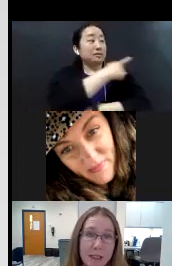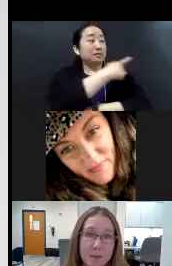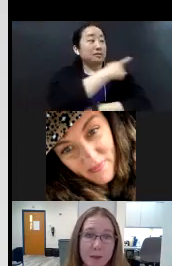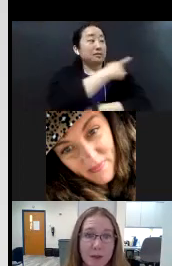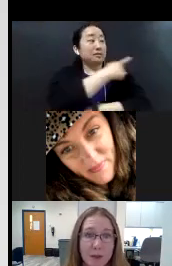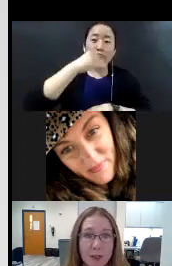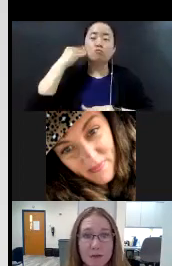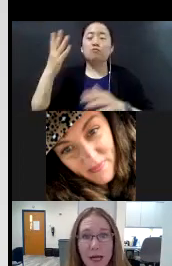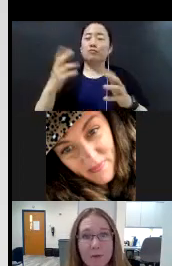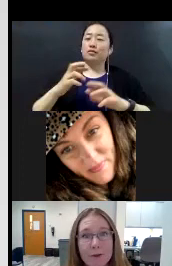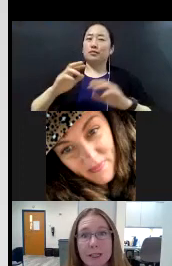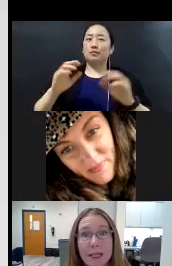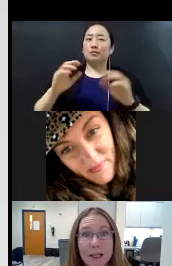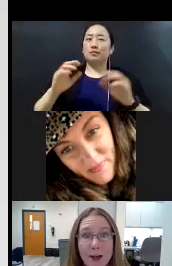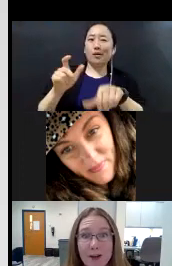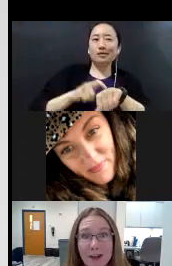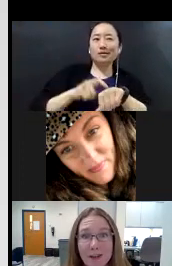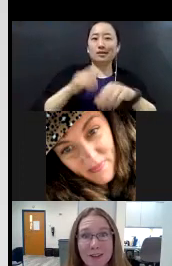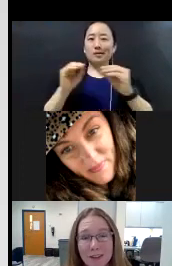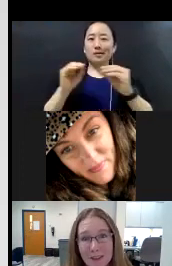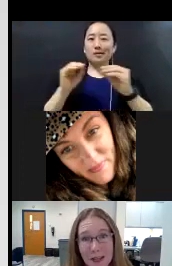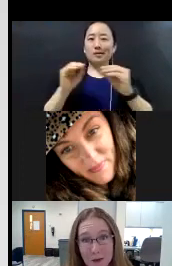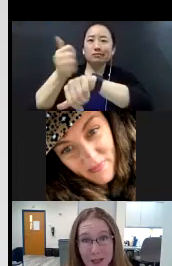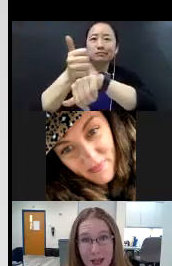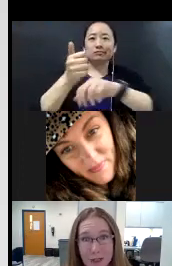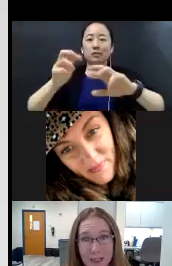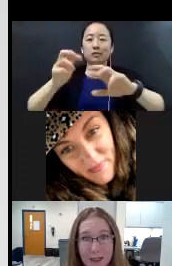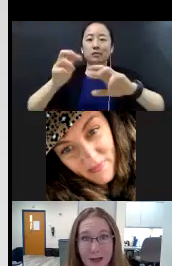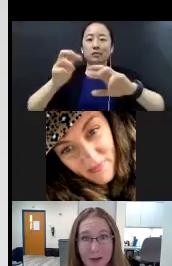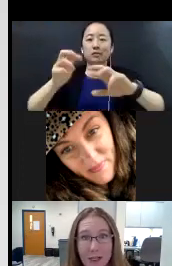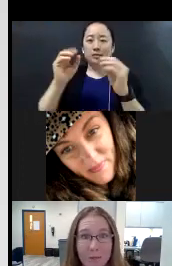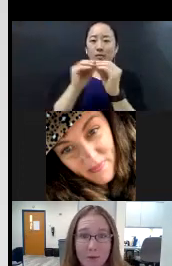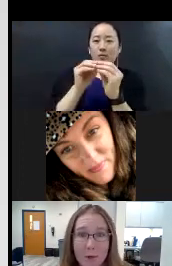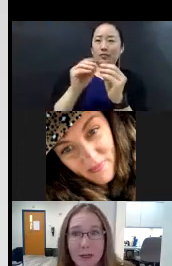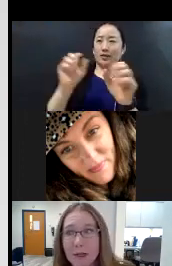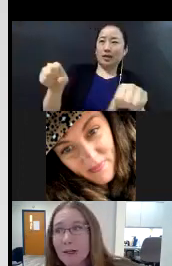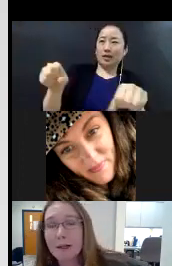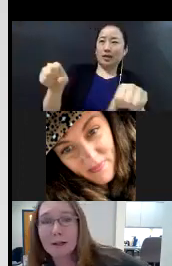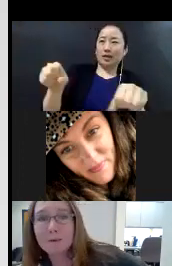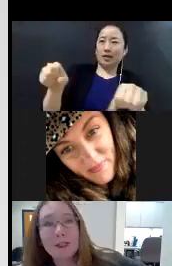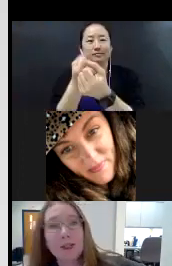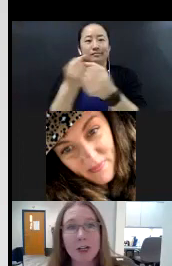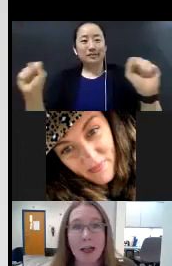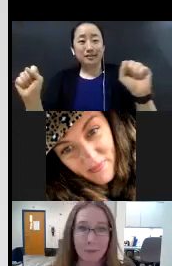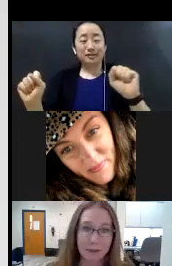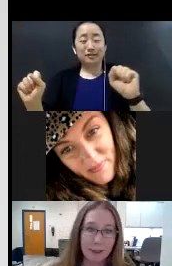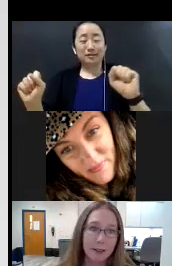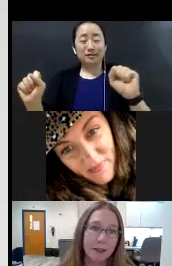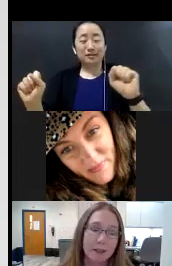TO GET A CONTRACTOR OUT TO THE HOUSE AND GET THAT DONE BEFORE DISCHARGE HAPPENS.